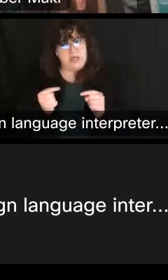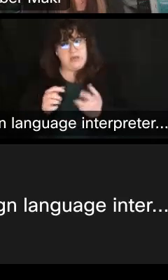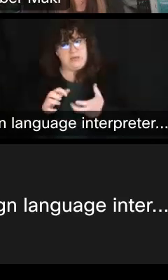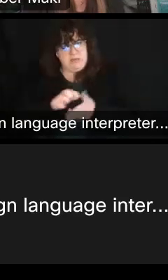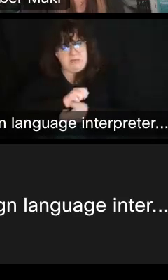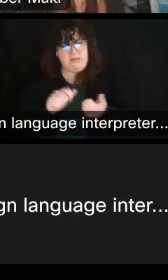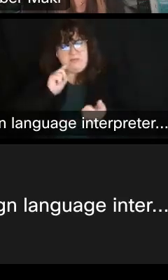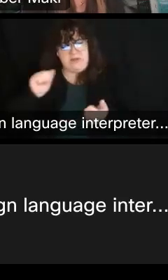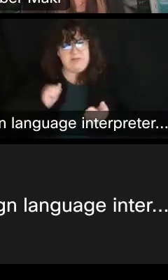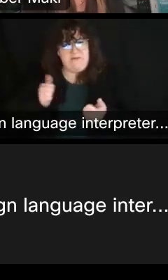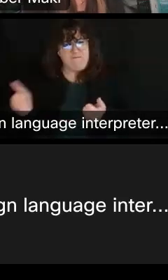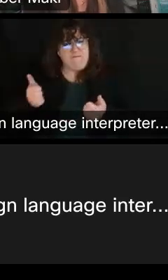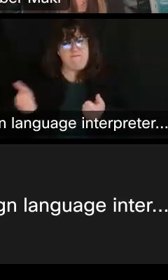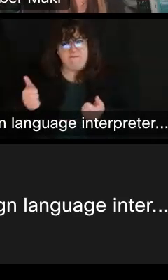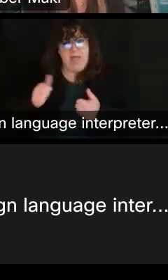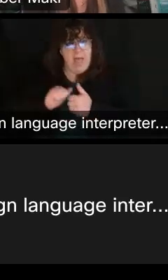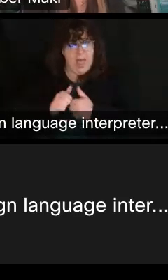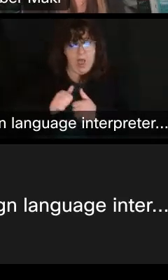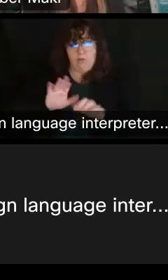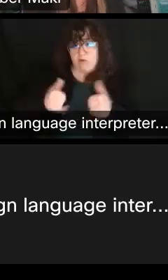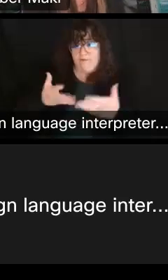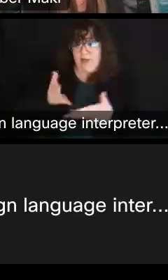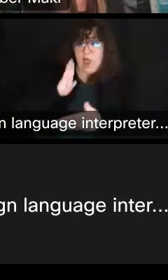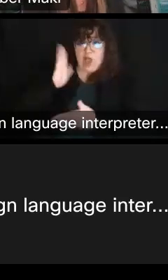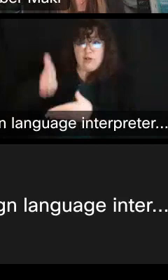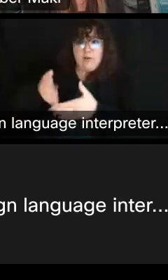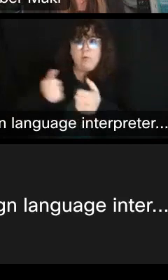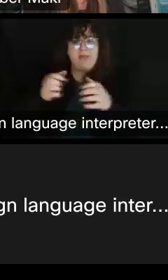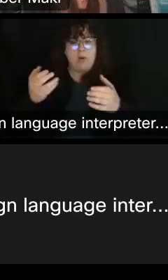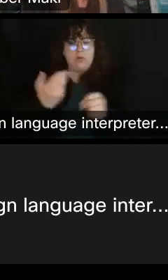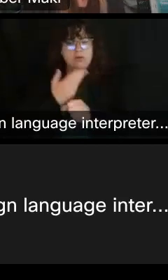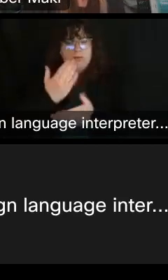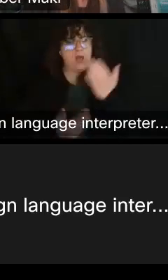how do they intervene without the use of emergency use of manual restraint? A lot